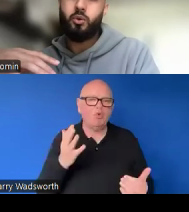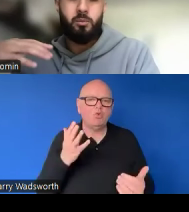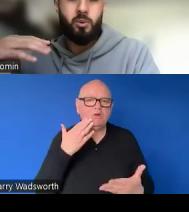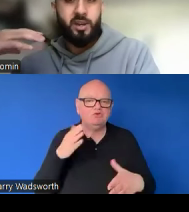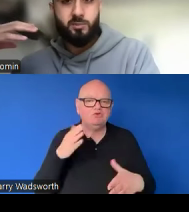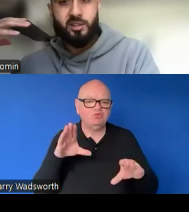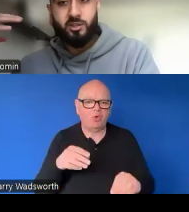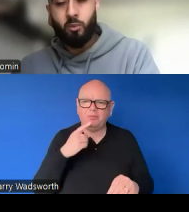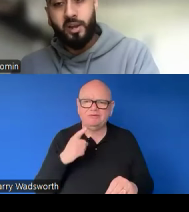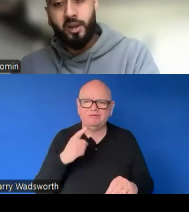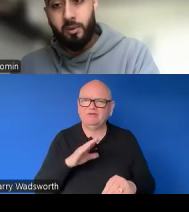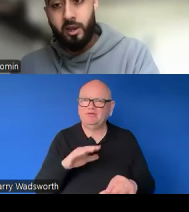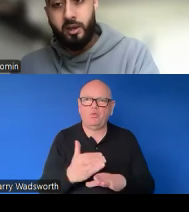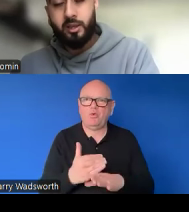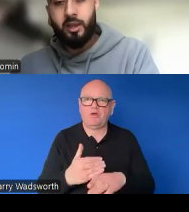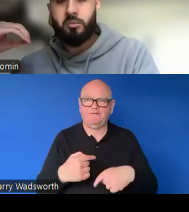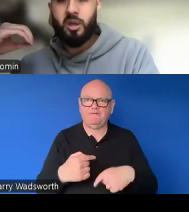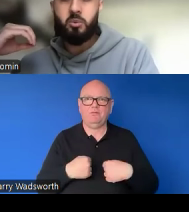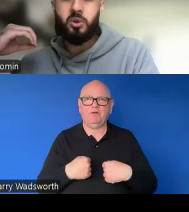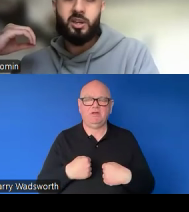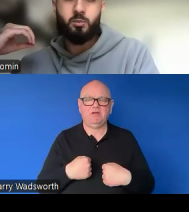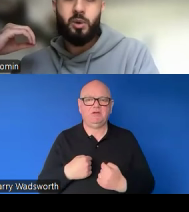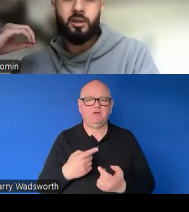Maybe we need to spend some more time learning it. Maybe we need to spend